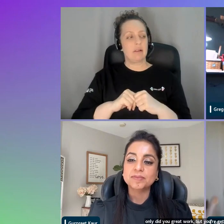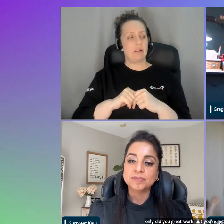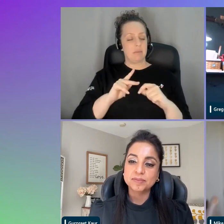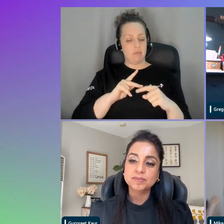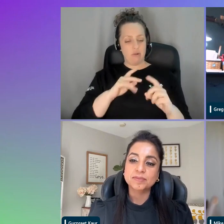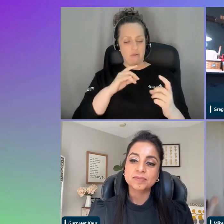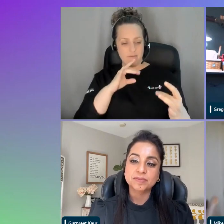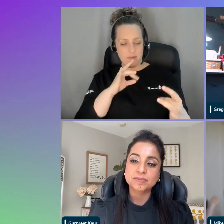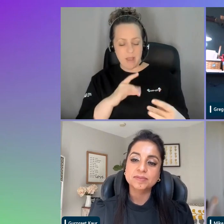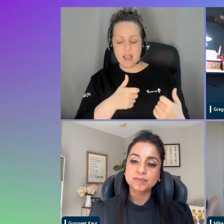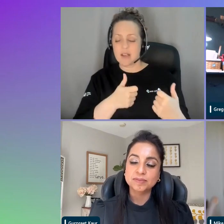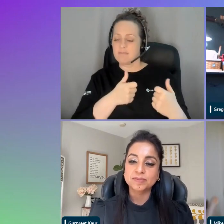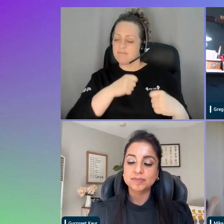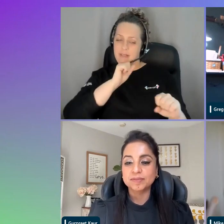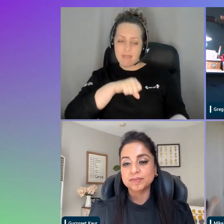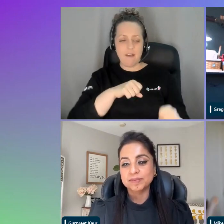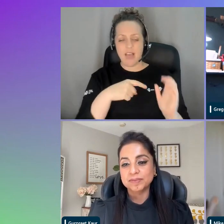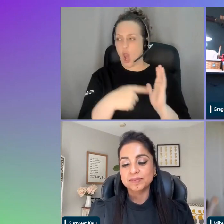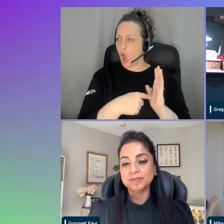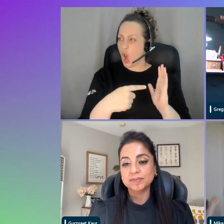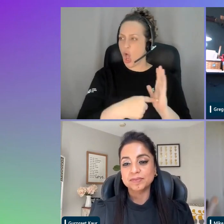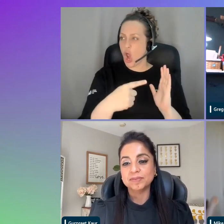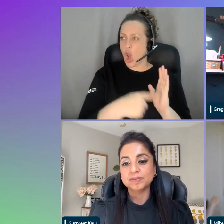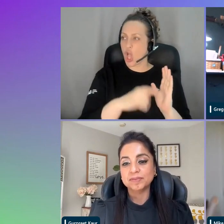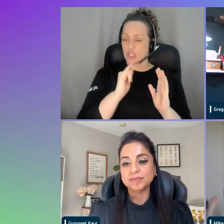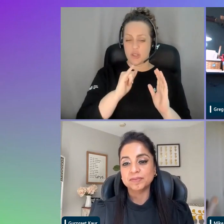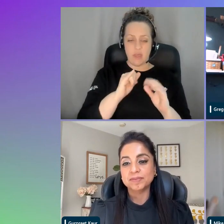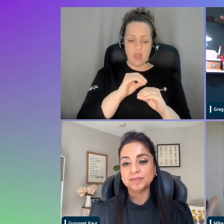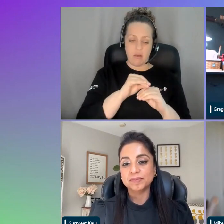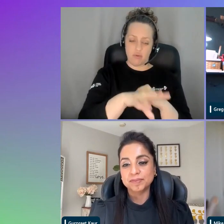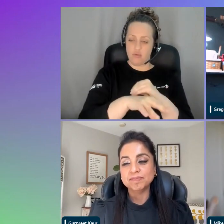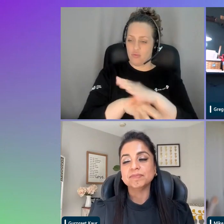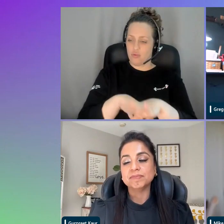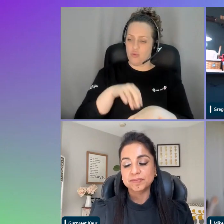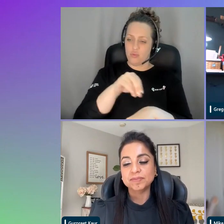they're referencing it. And so you build that flywheel effect and pretty soon it starts to take off and I've seen that